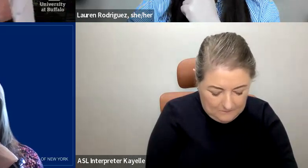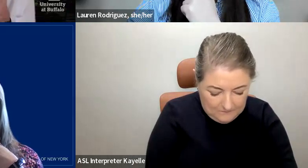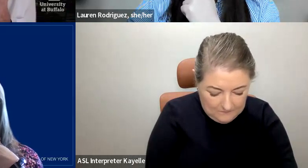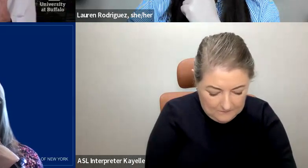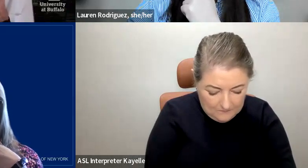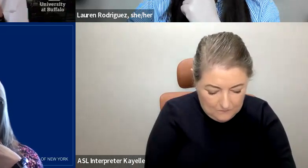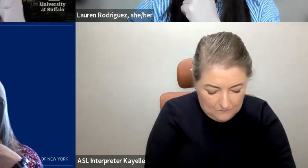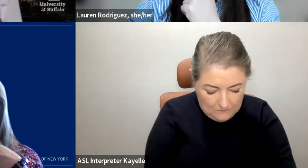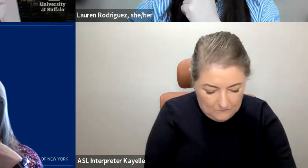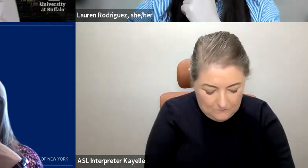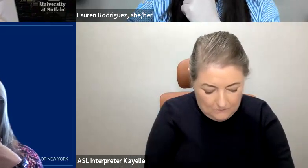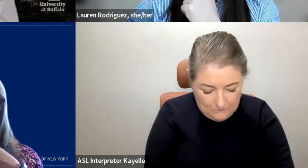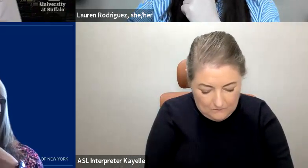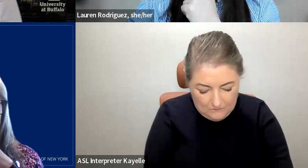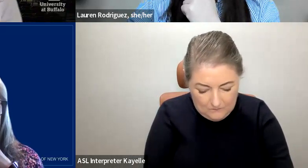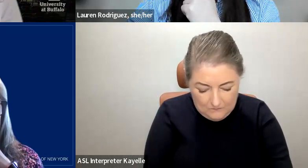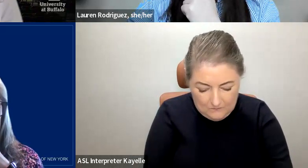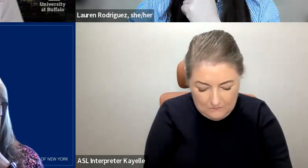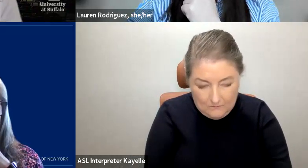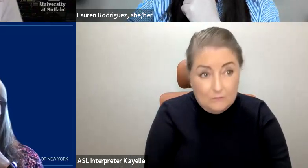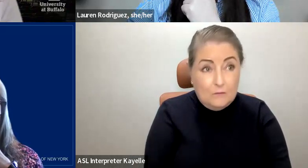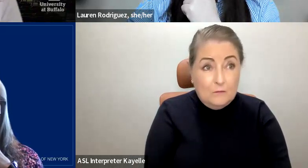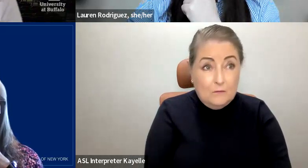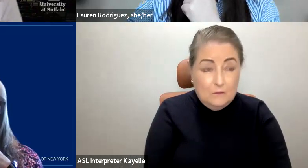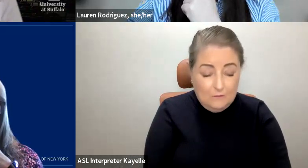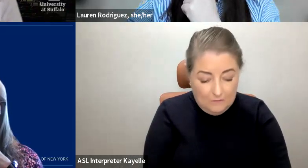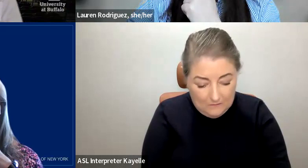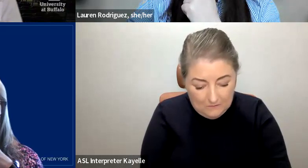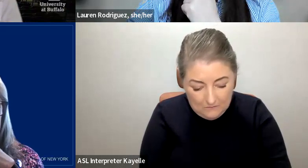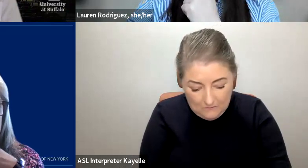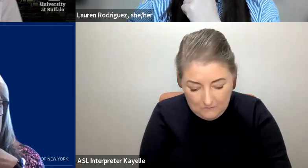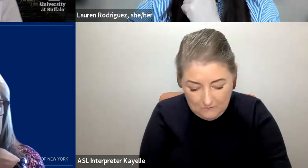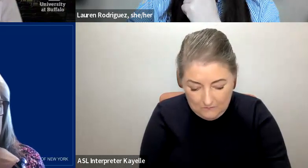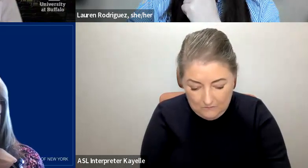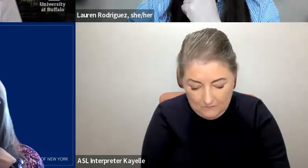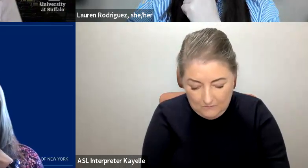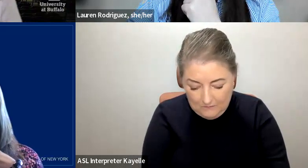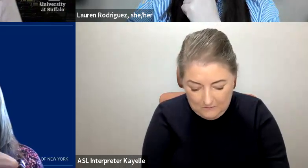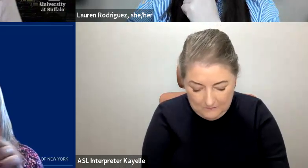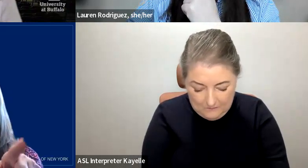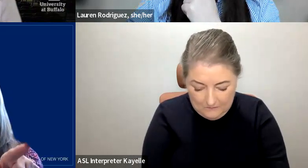don't mind, I'm going to call them out. And, and, you know, we'll see what makes sense to answer them. And before I do